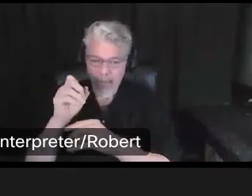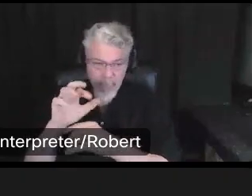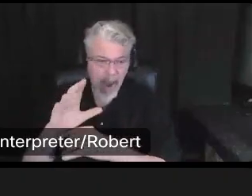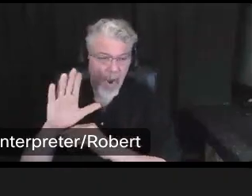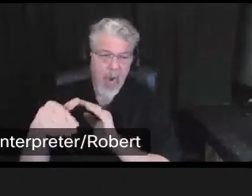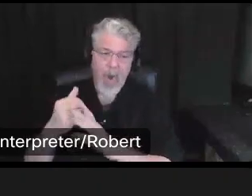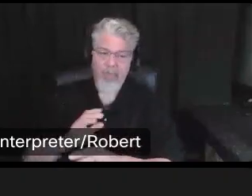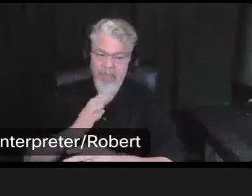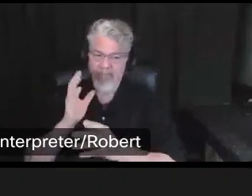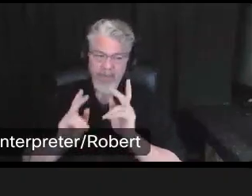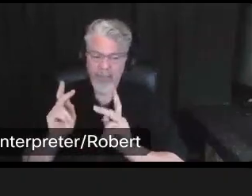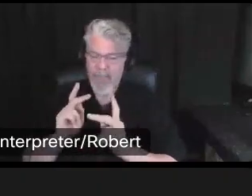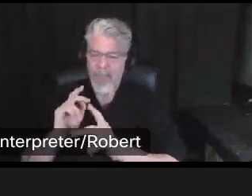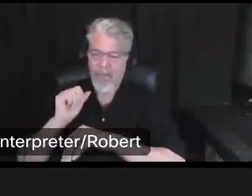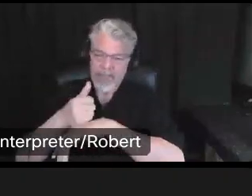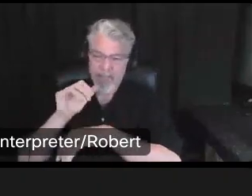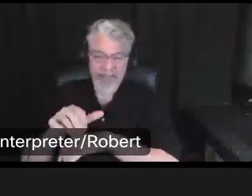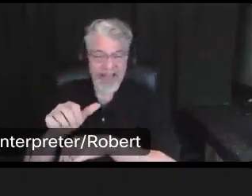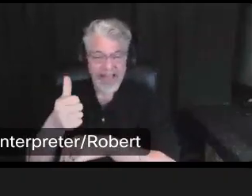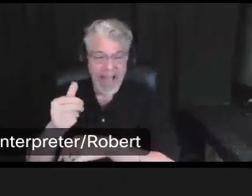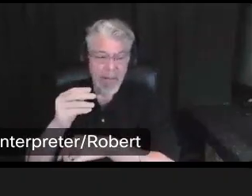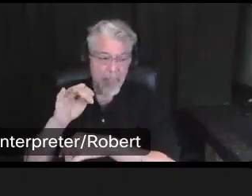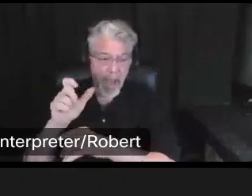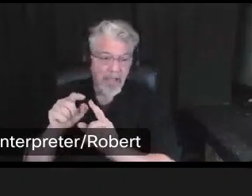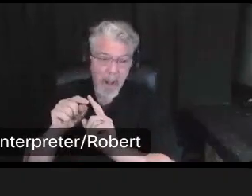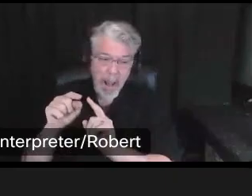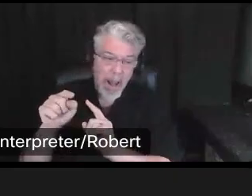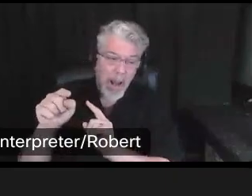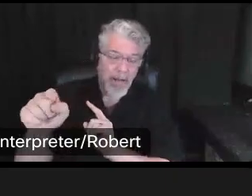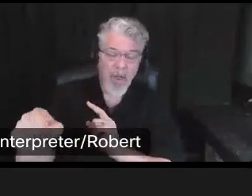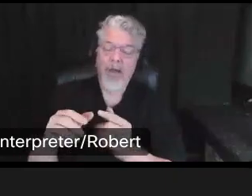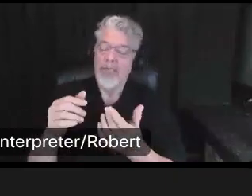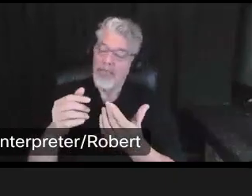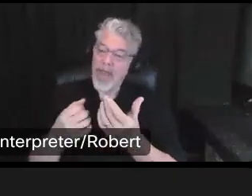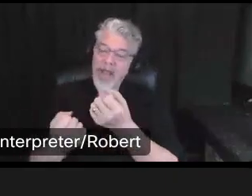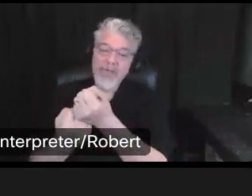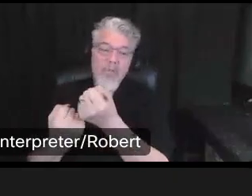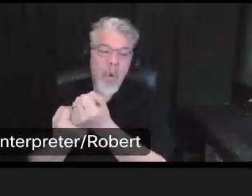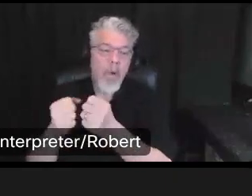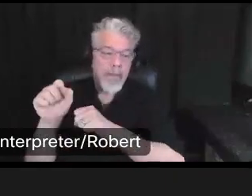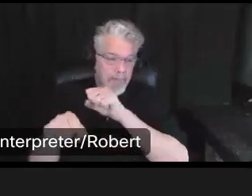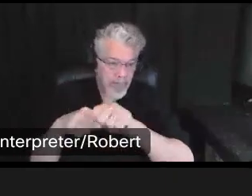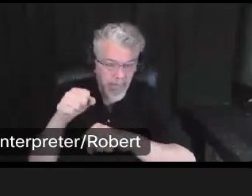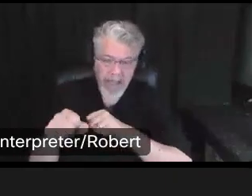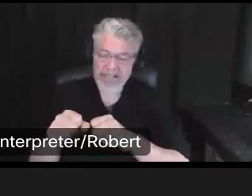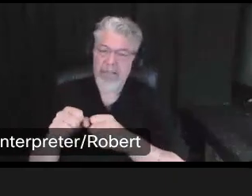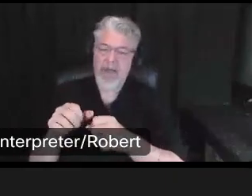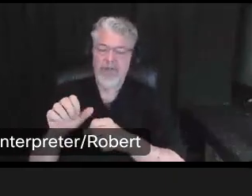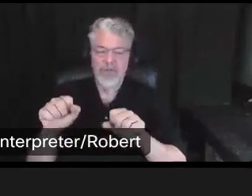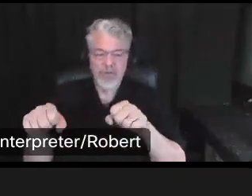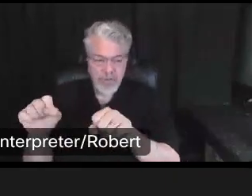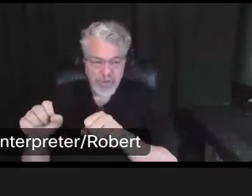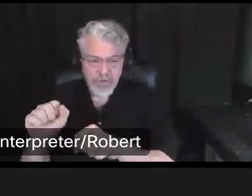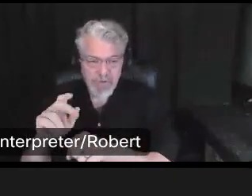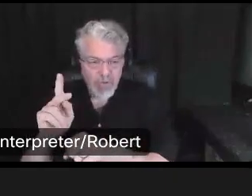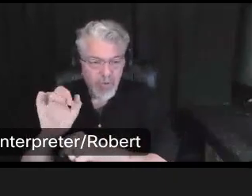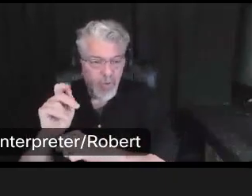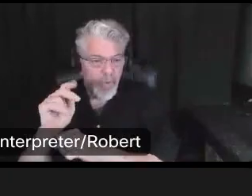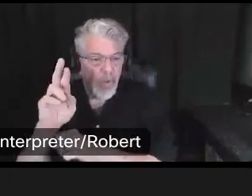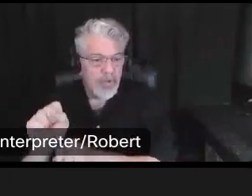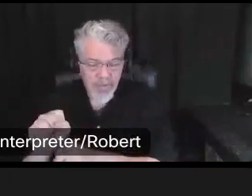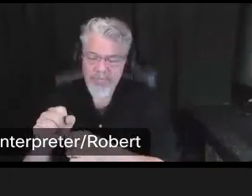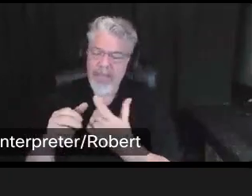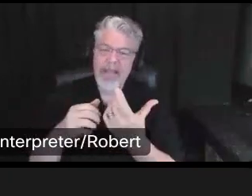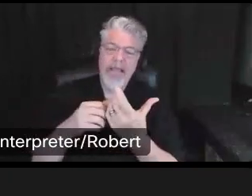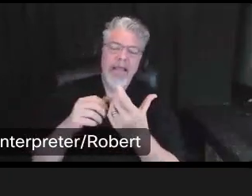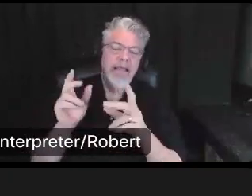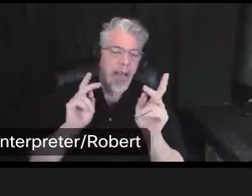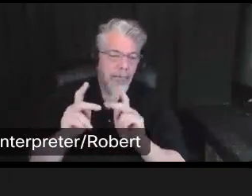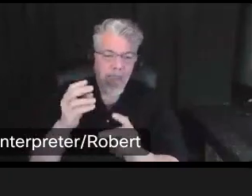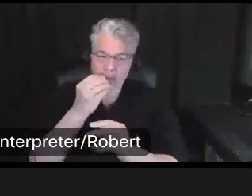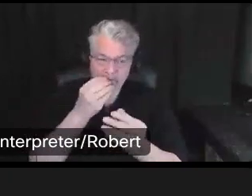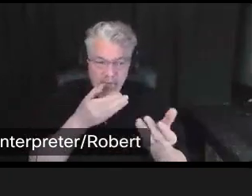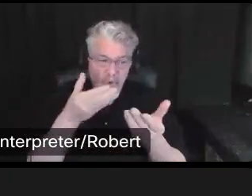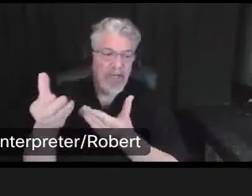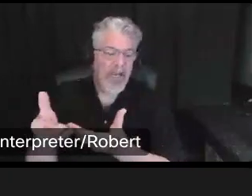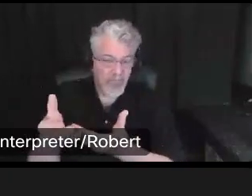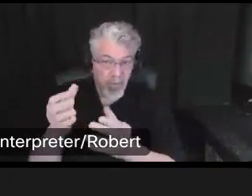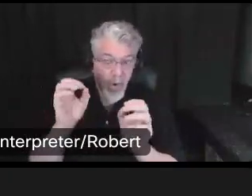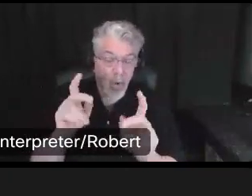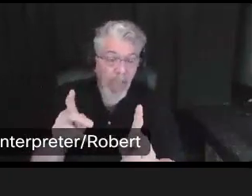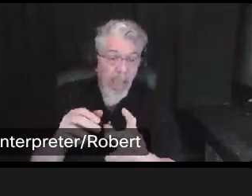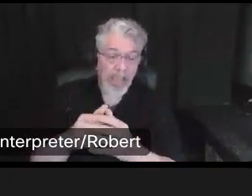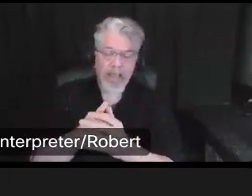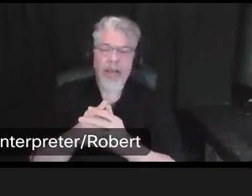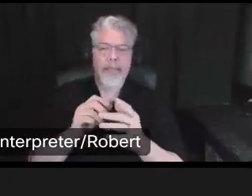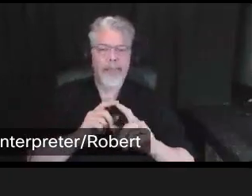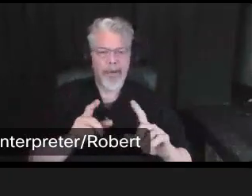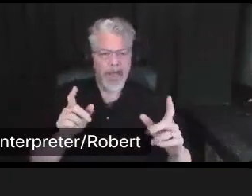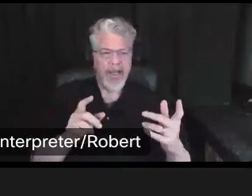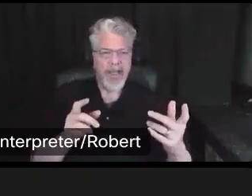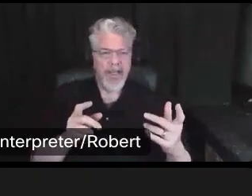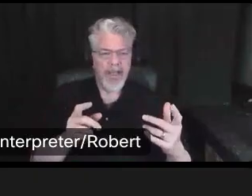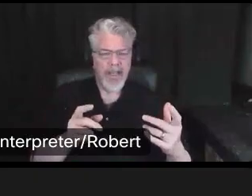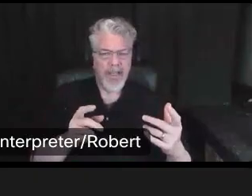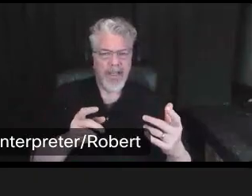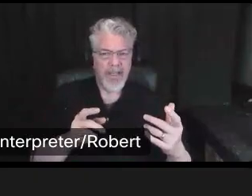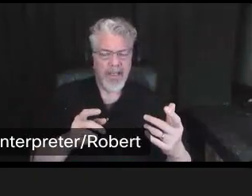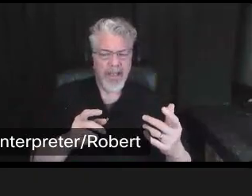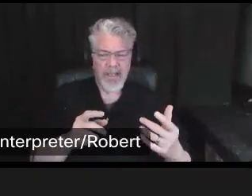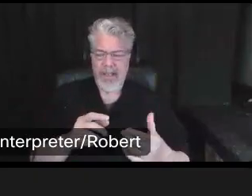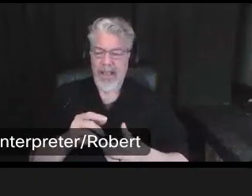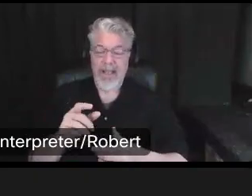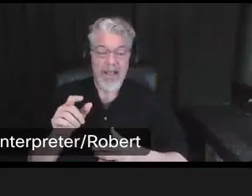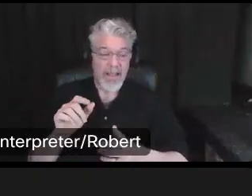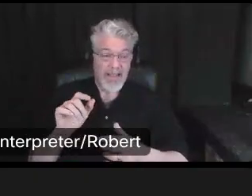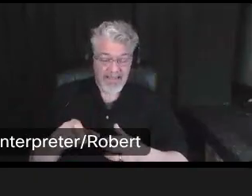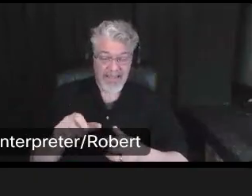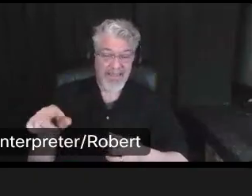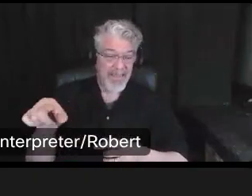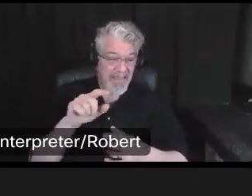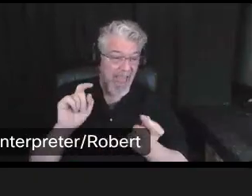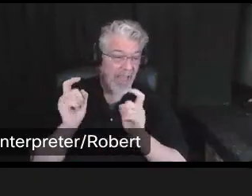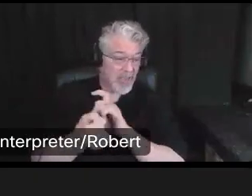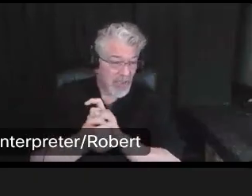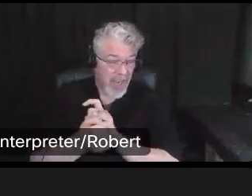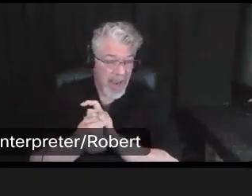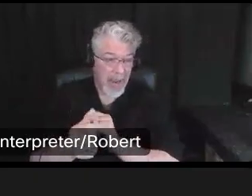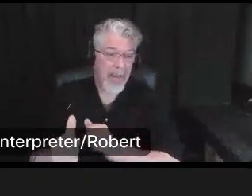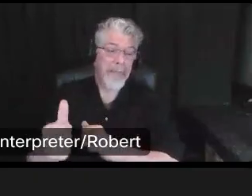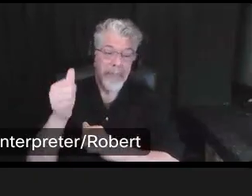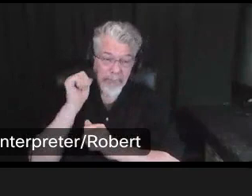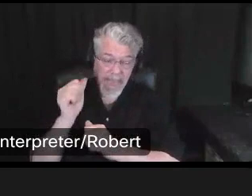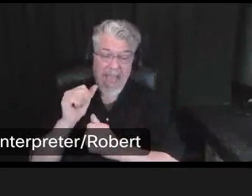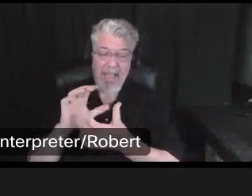And it's probably 10 mi long, and it accommodates the bicycles, the scooters, the people that deliver food, ok? But they changed in the back of the cheese cake factory.